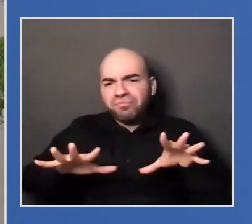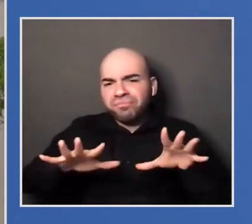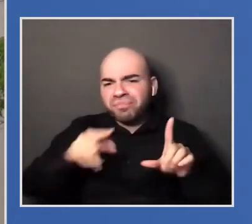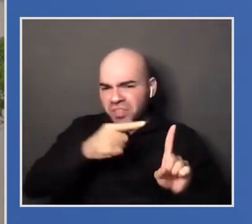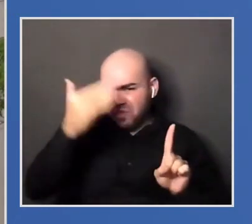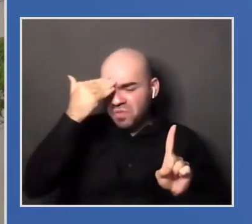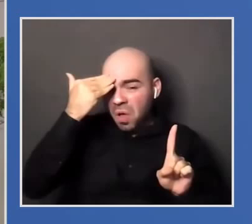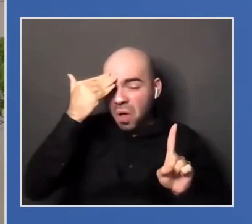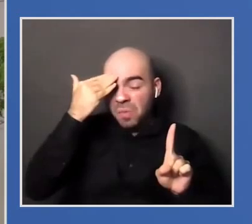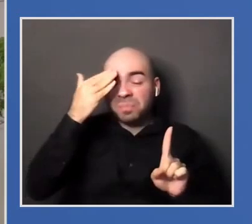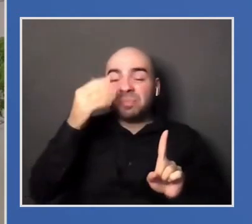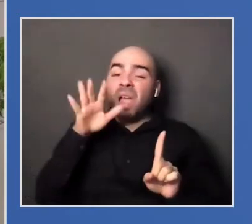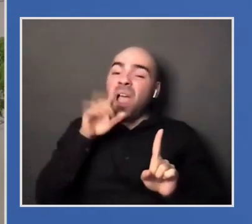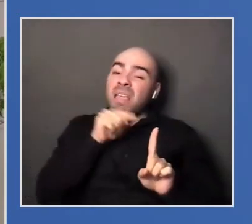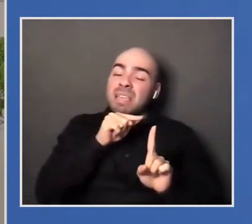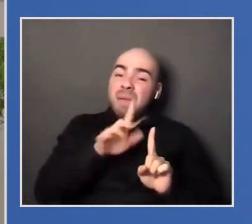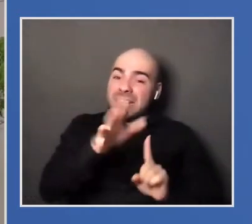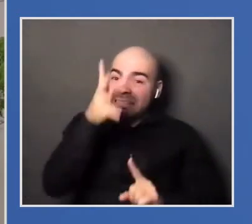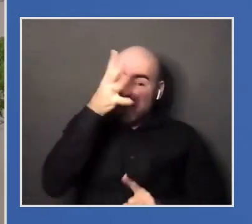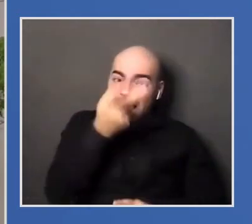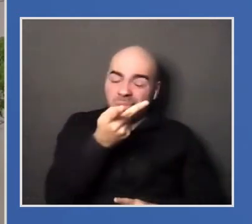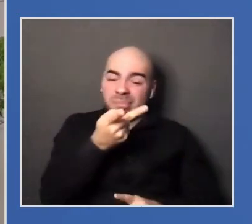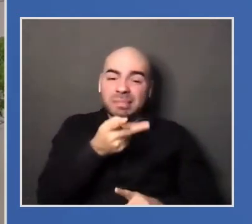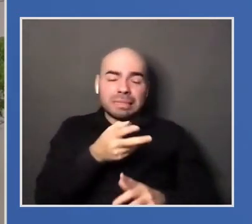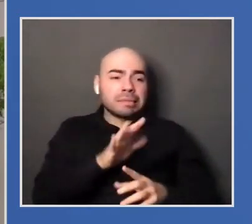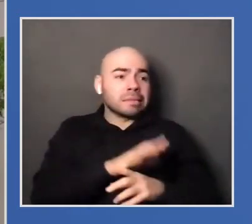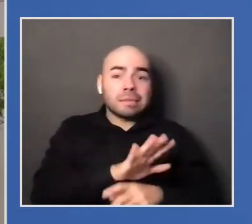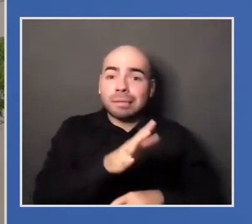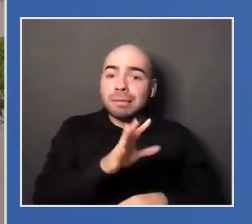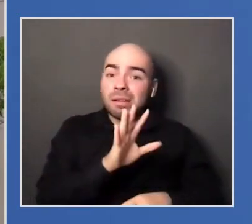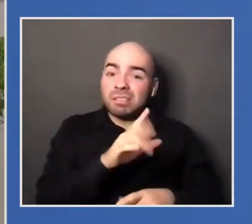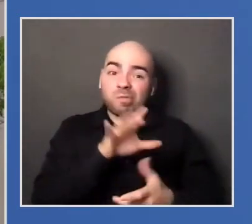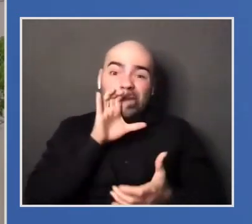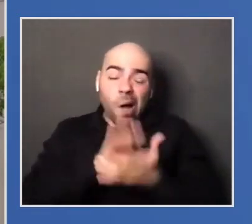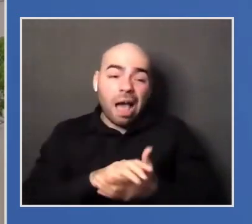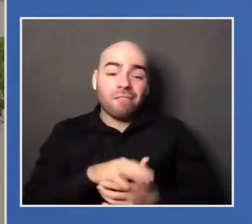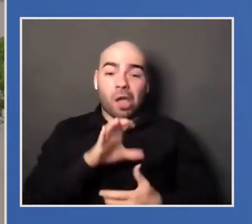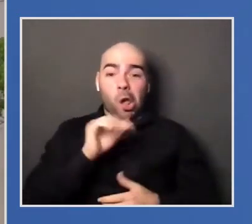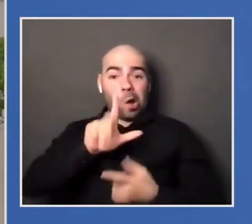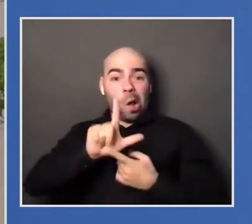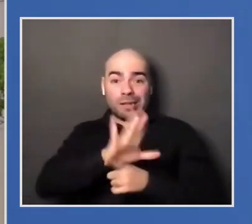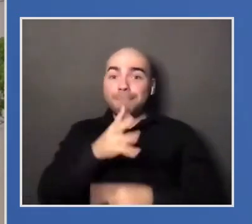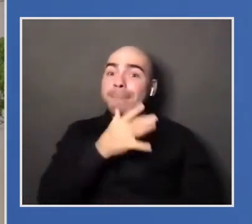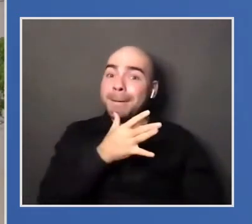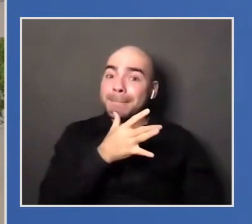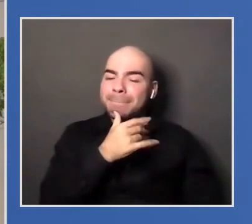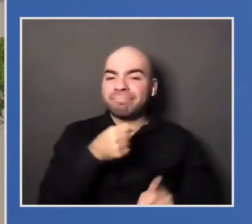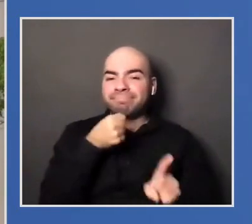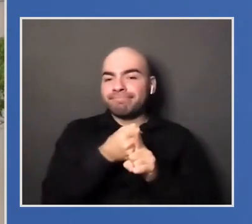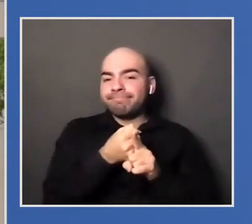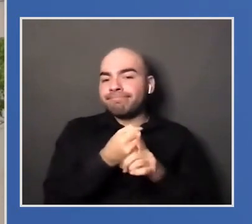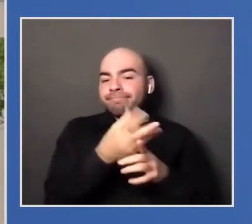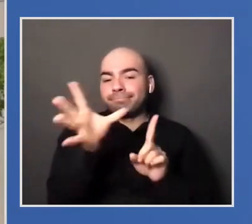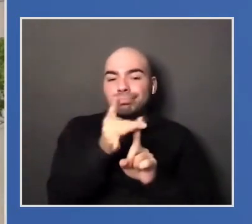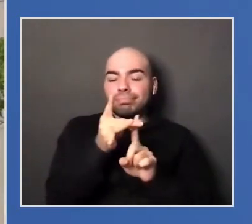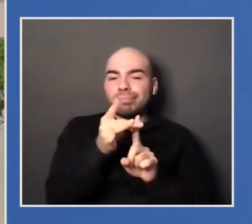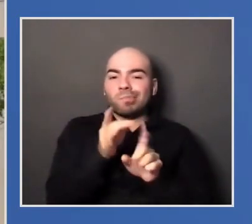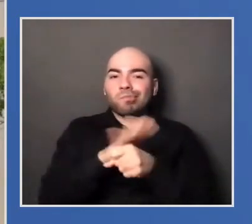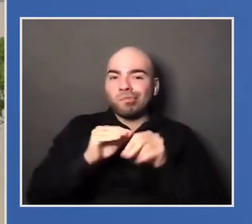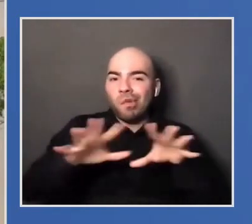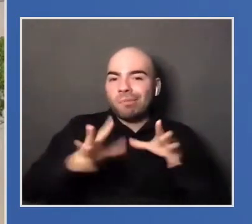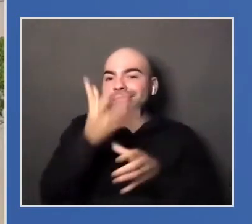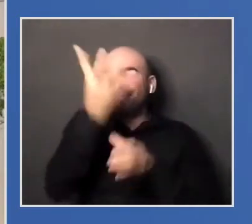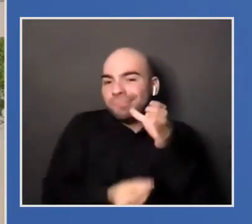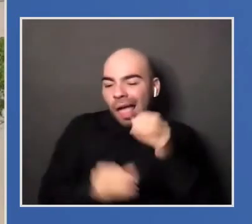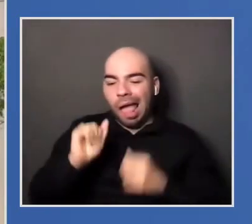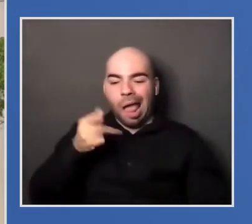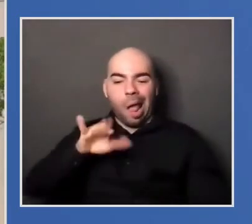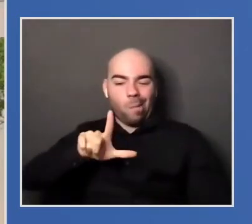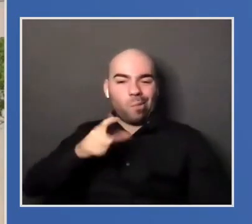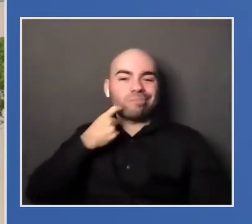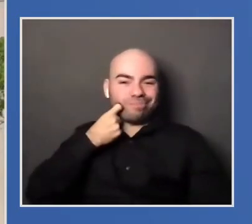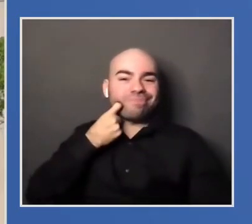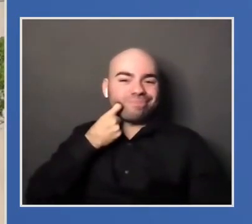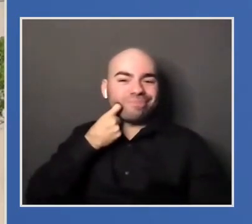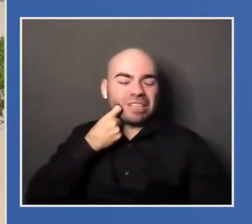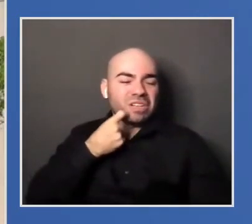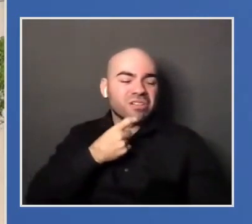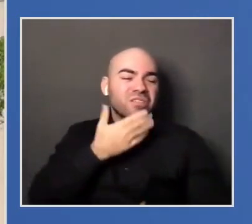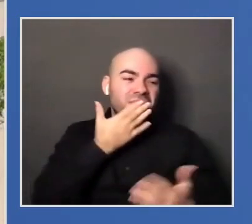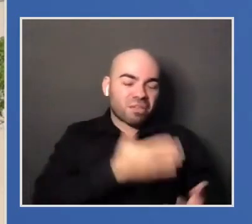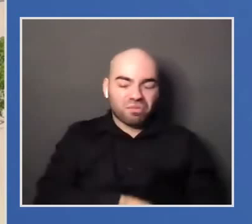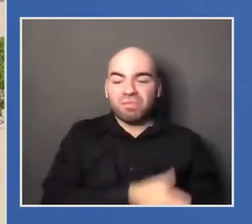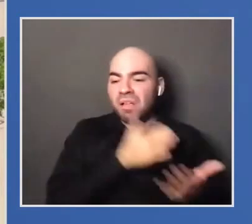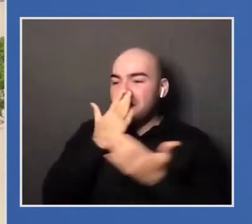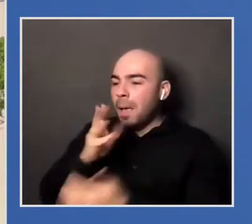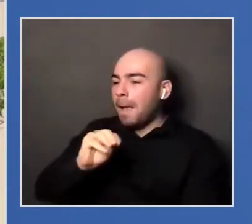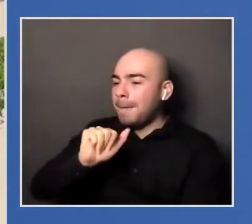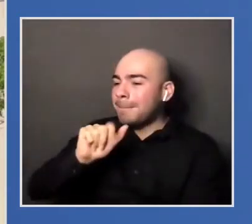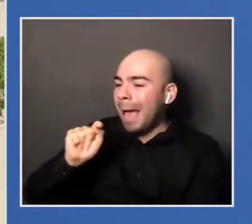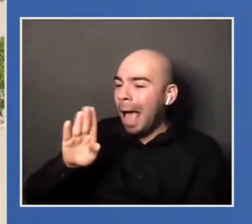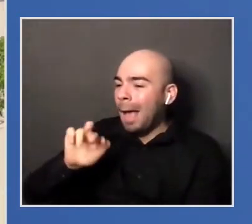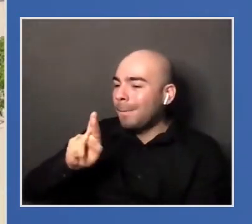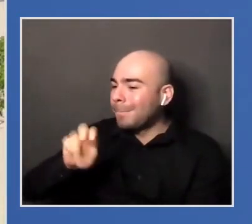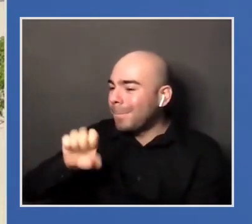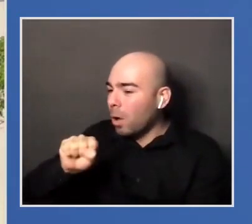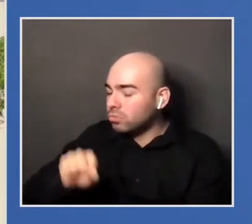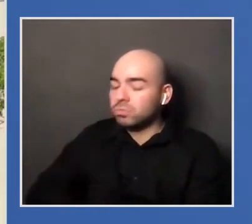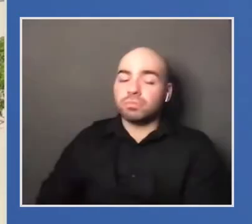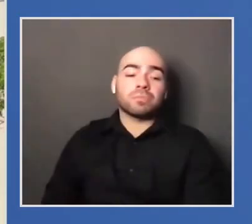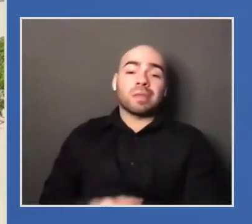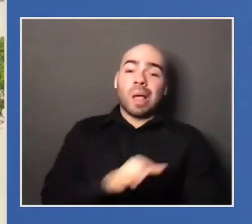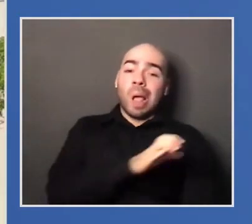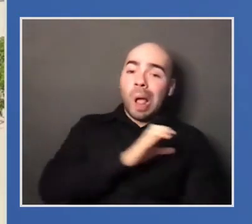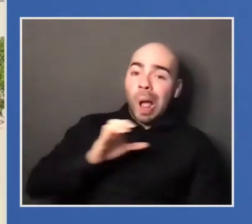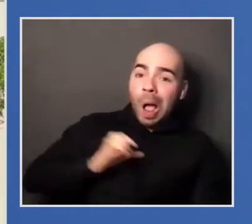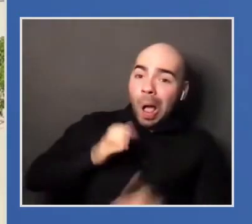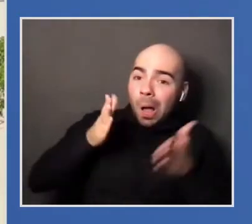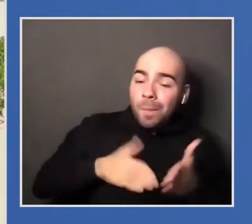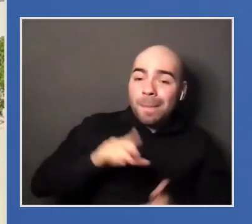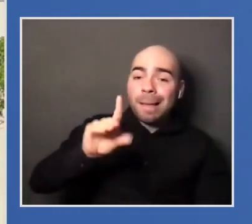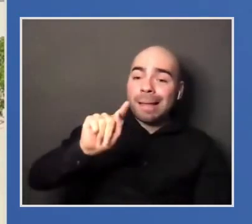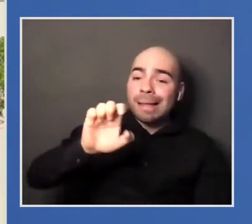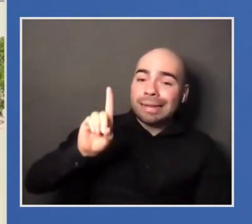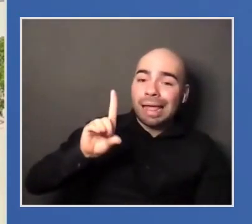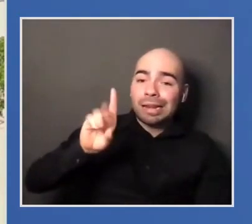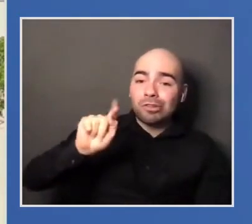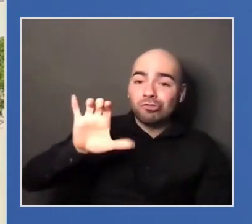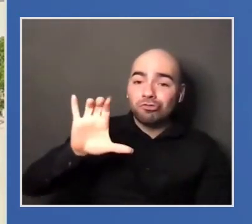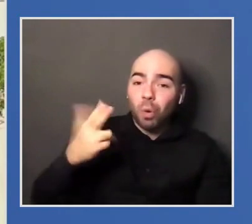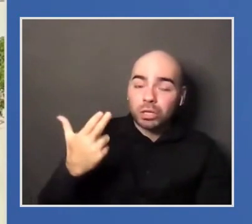JOHN BOONE FROM KOREA.